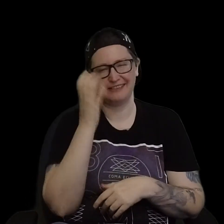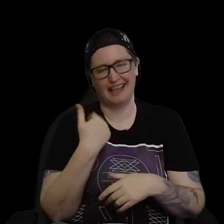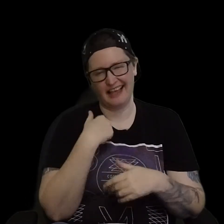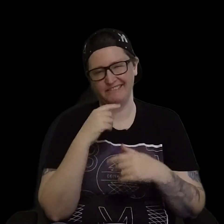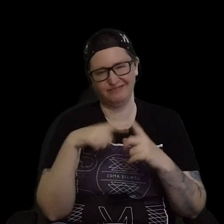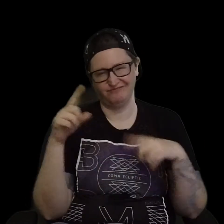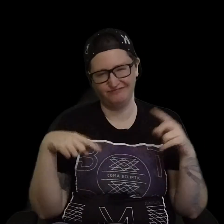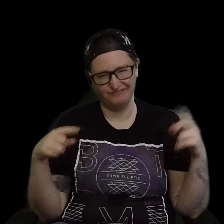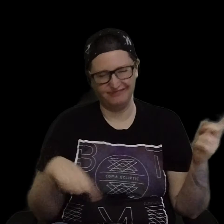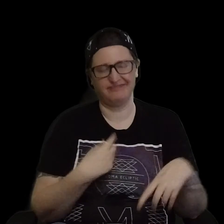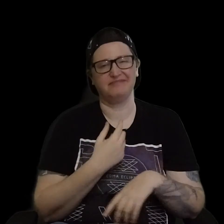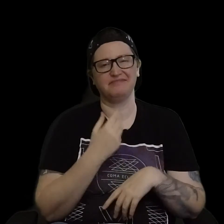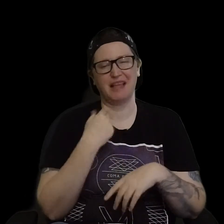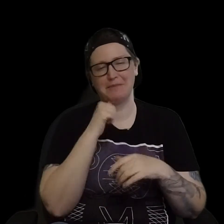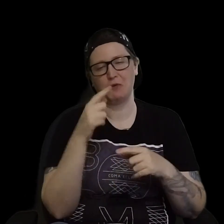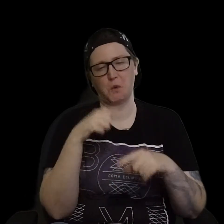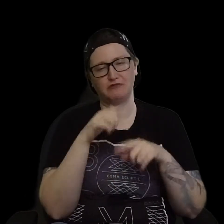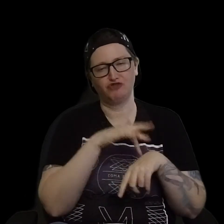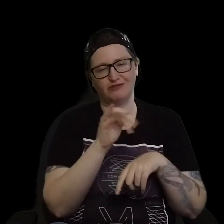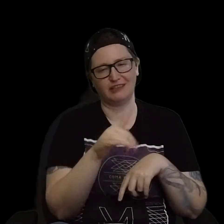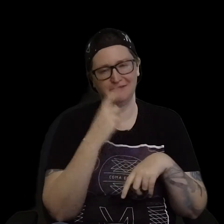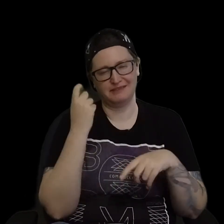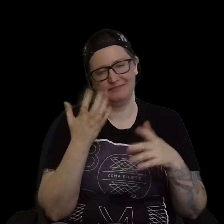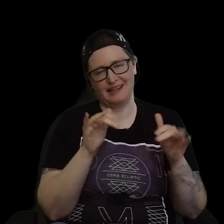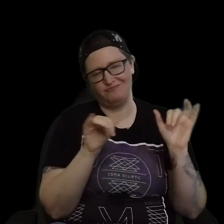nice armor is kind of the same concept there's quite a variety there I'm not going to touch